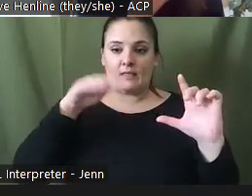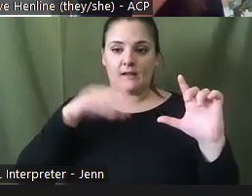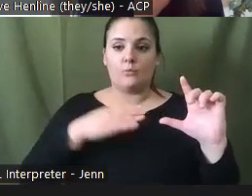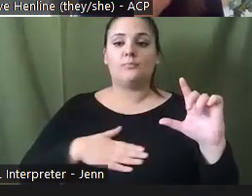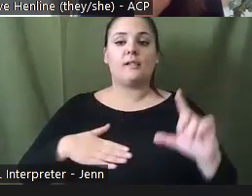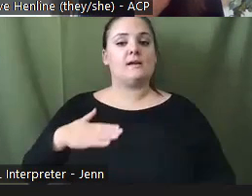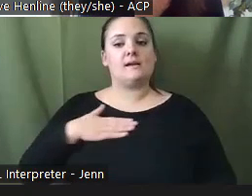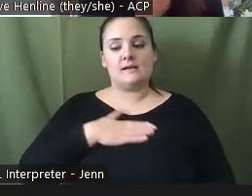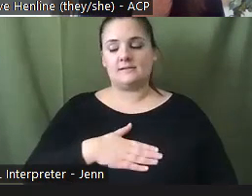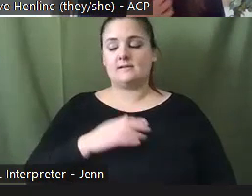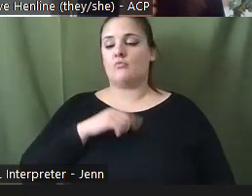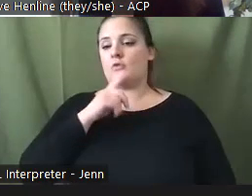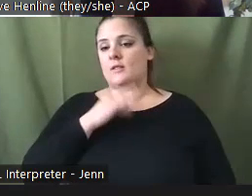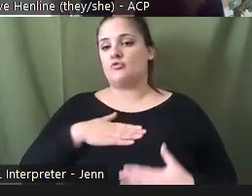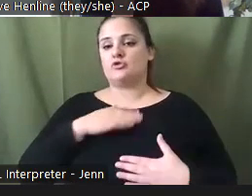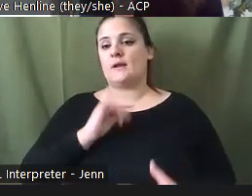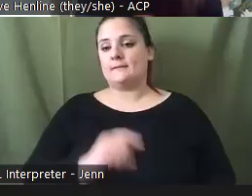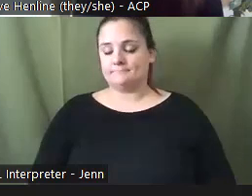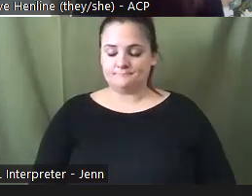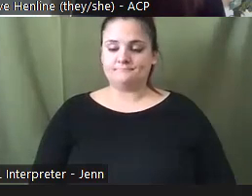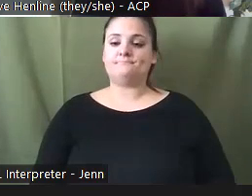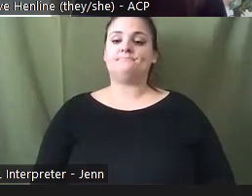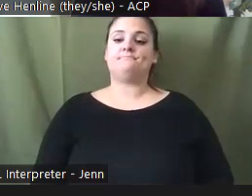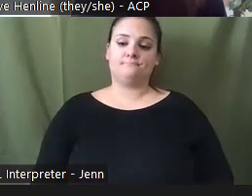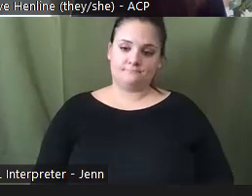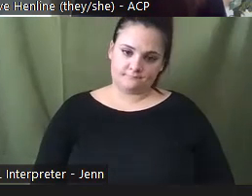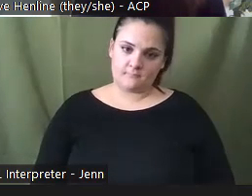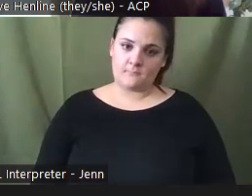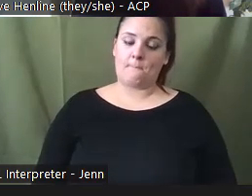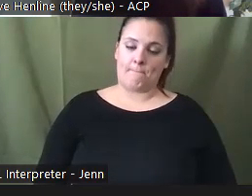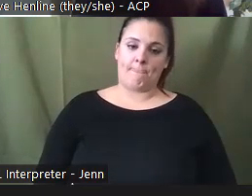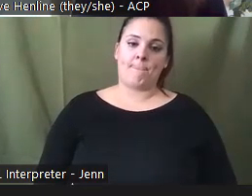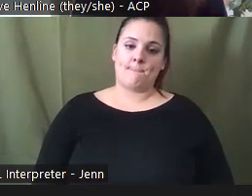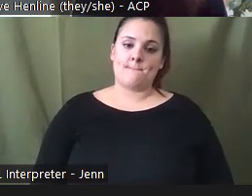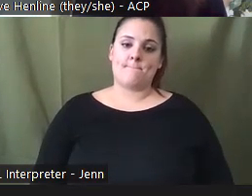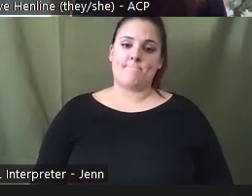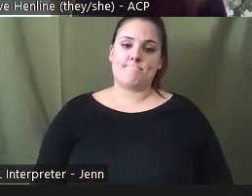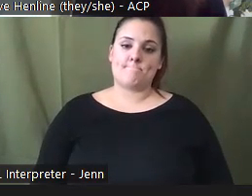appreciate it. We'll make sure feedback gets back to Olive as well. What questions does everyone have?